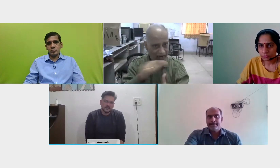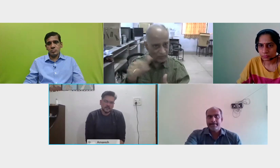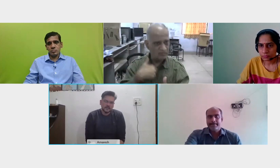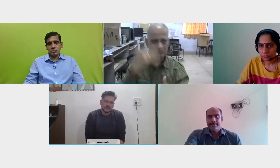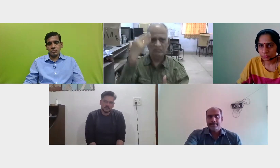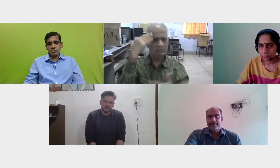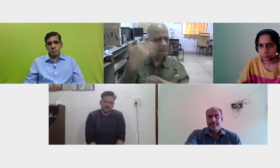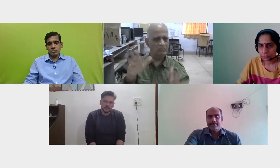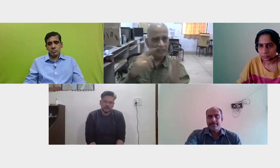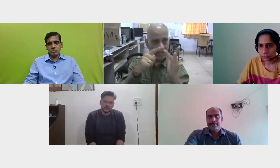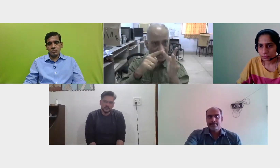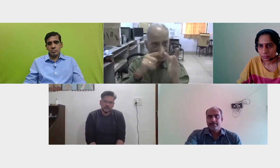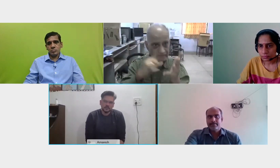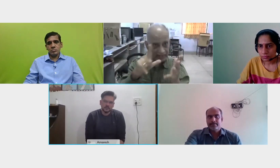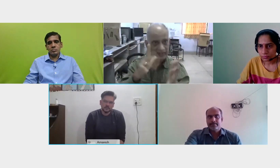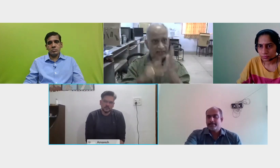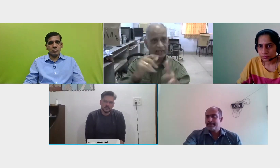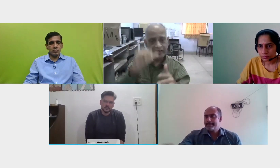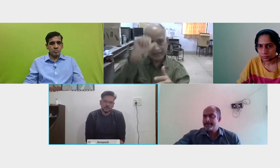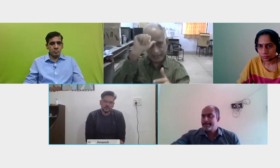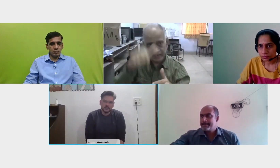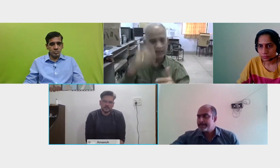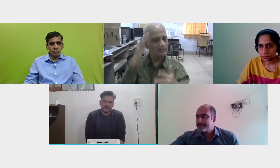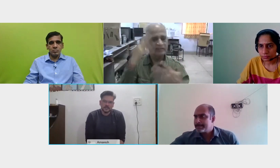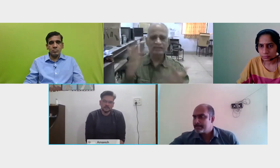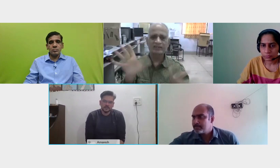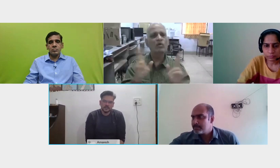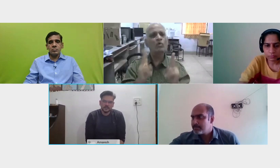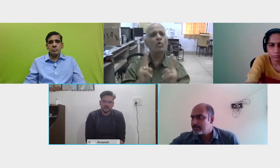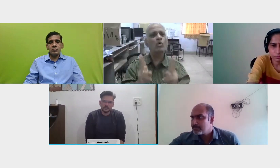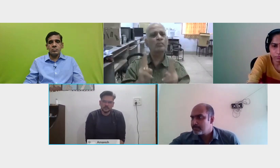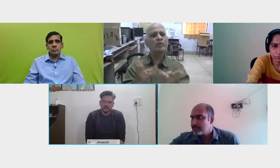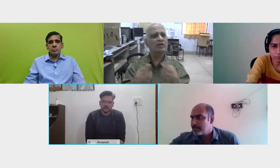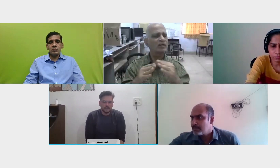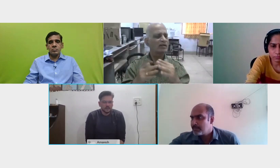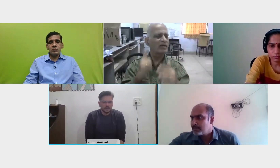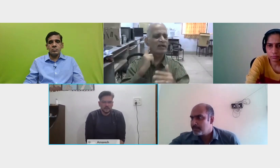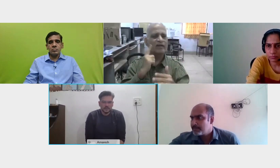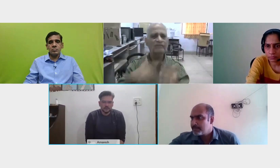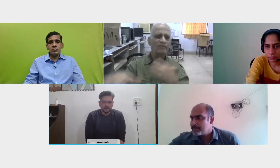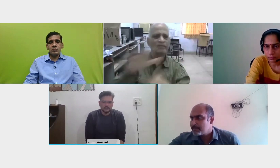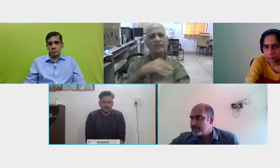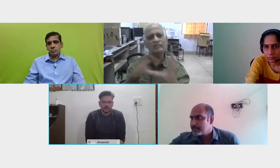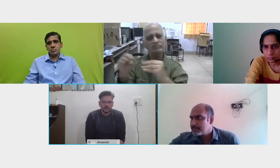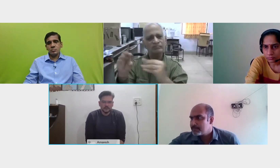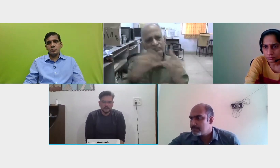language was not used, they were completely against sign language and were using the oral